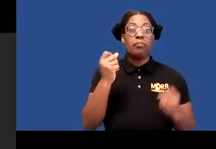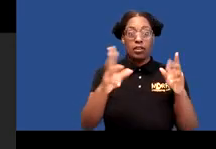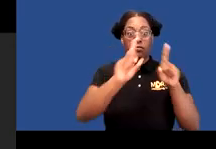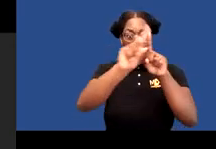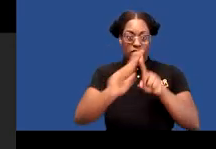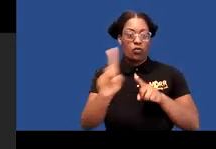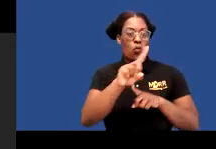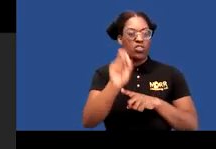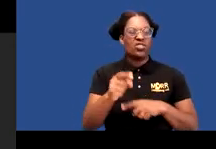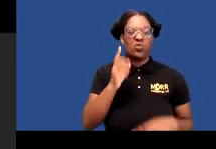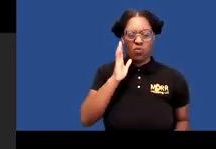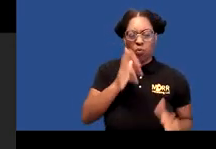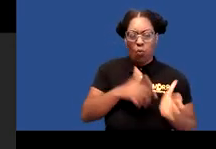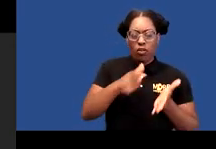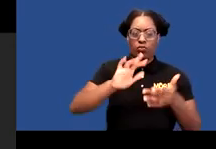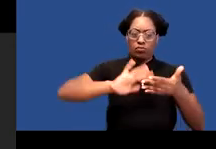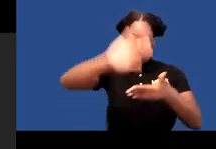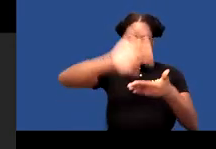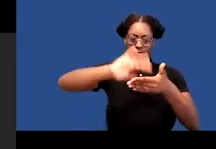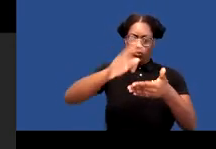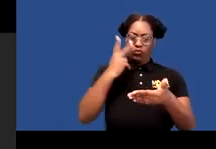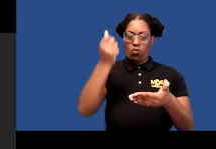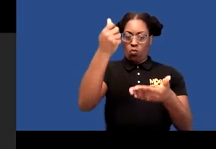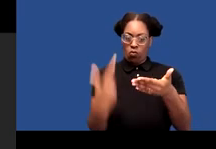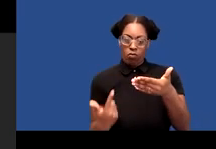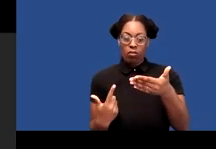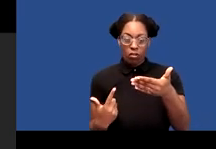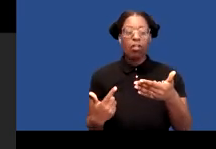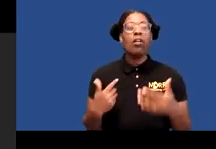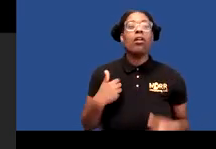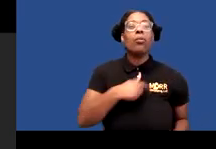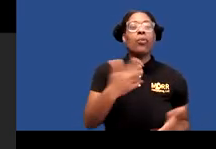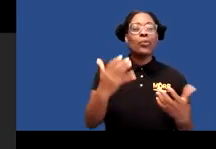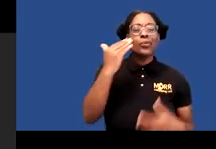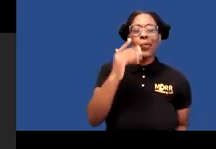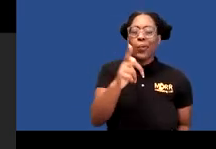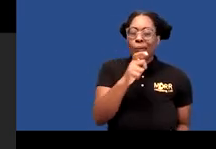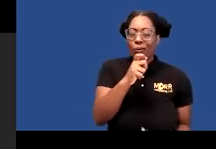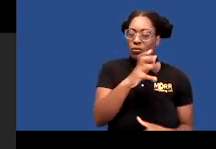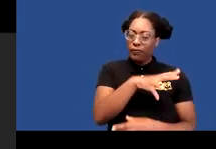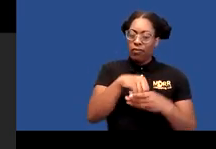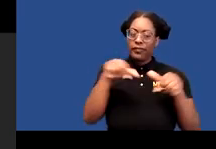Please take a moment and do that. So we got a feel for who's here.